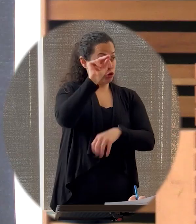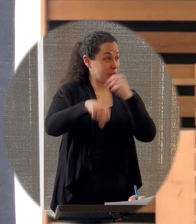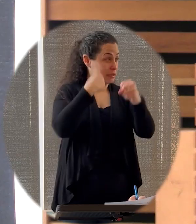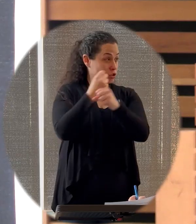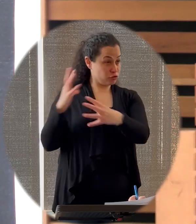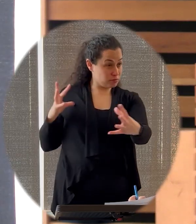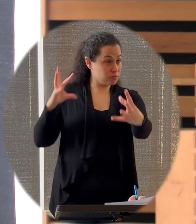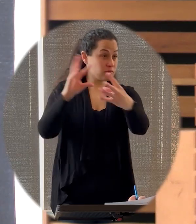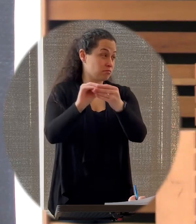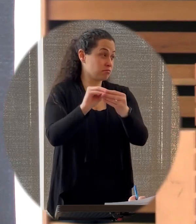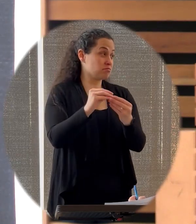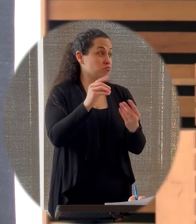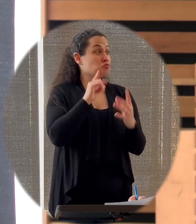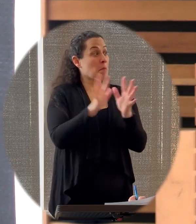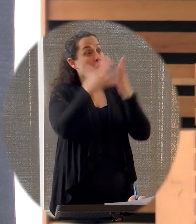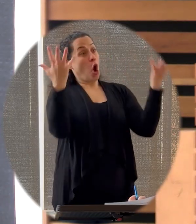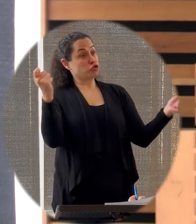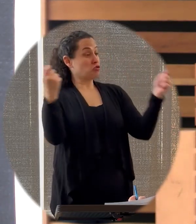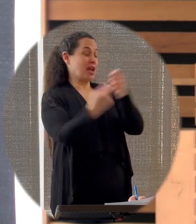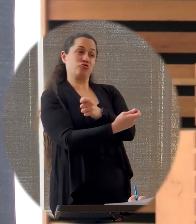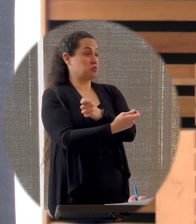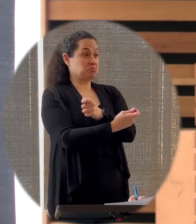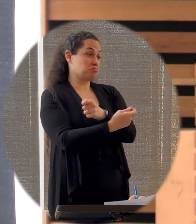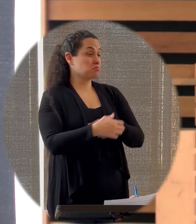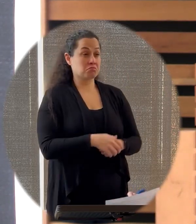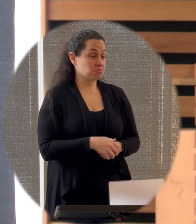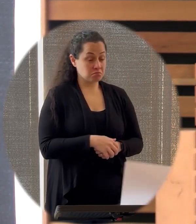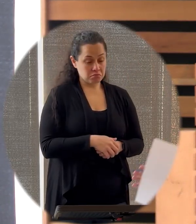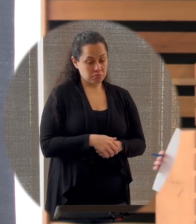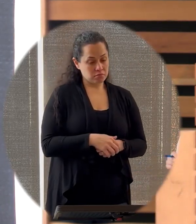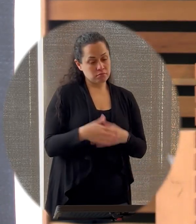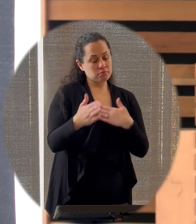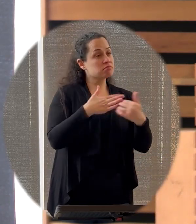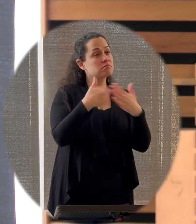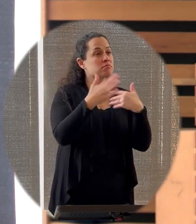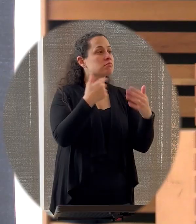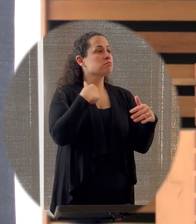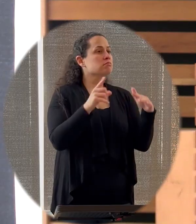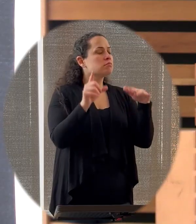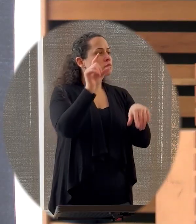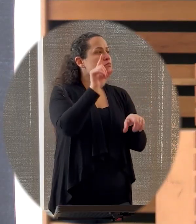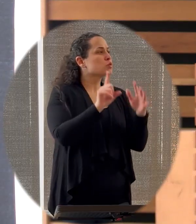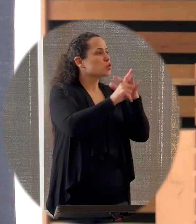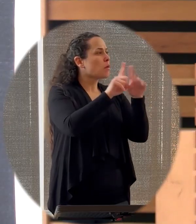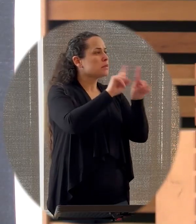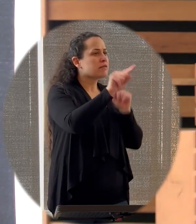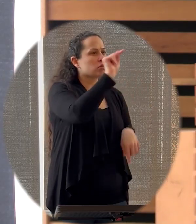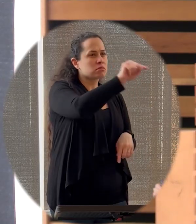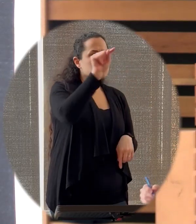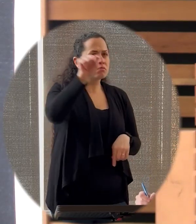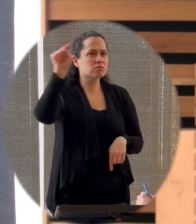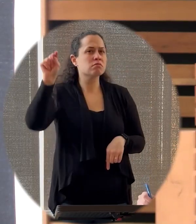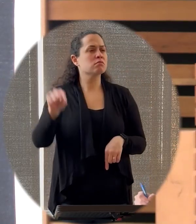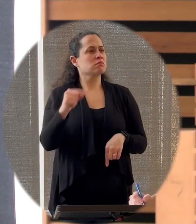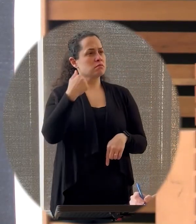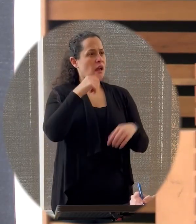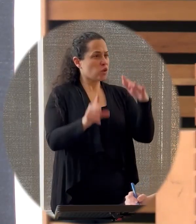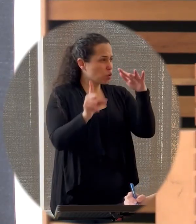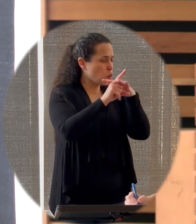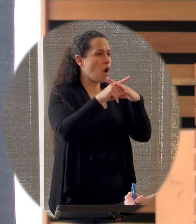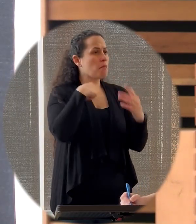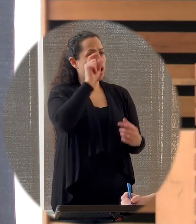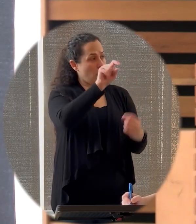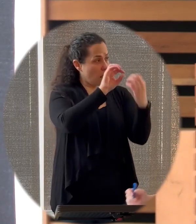this much has not changed. In every room I have entered, I have had to negotiate for the right